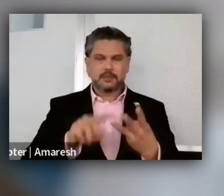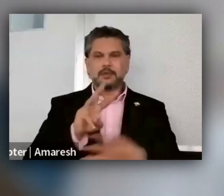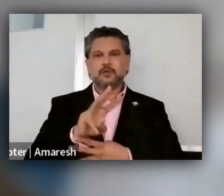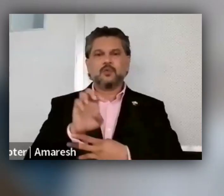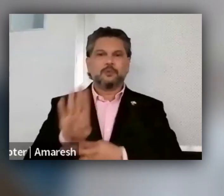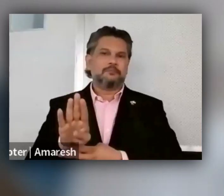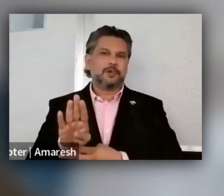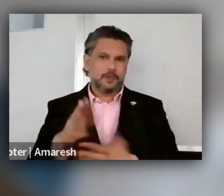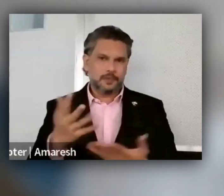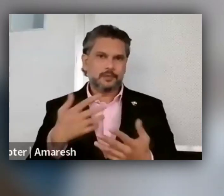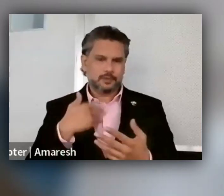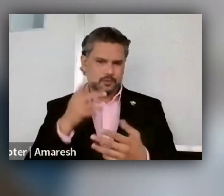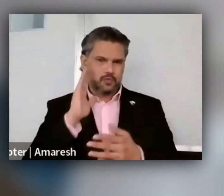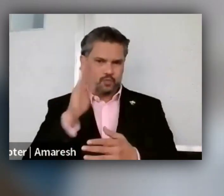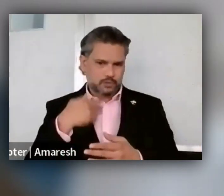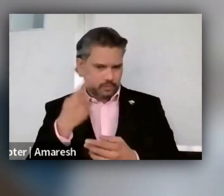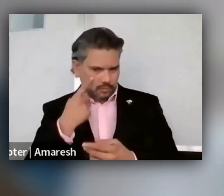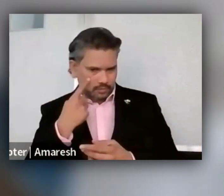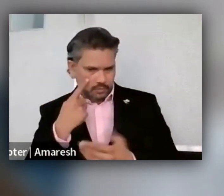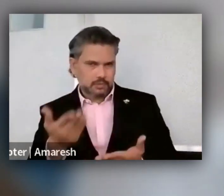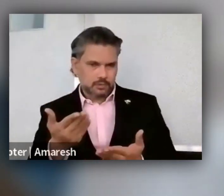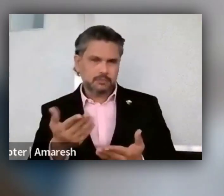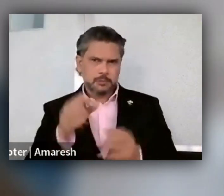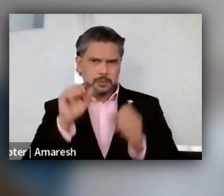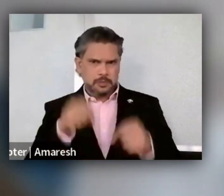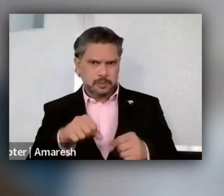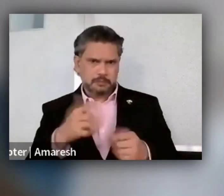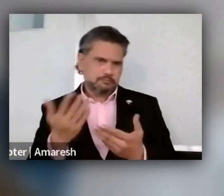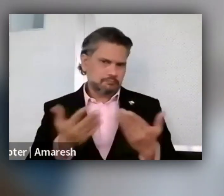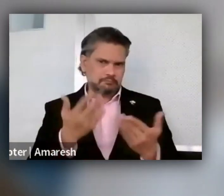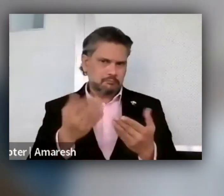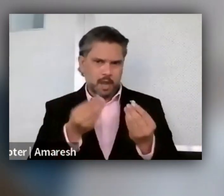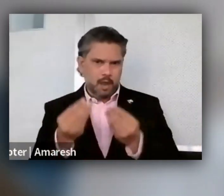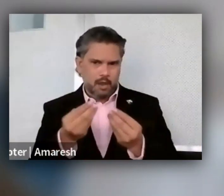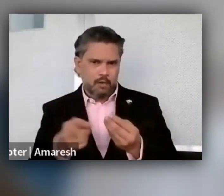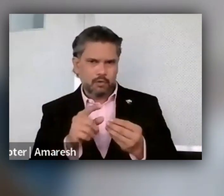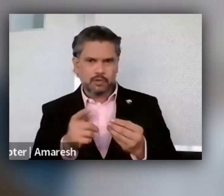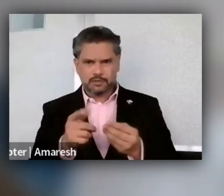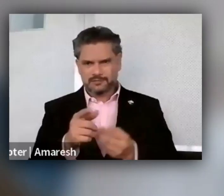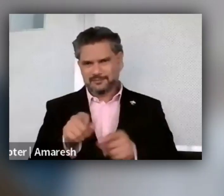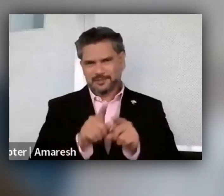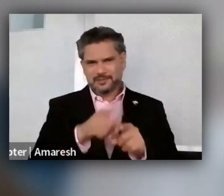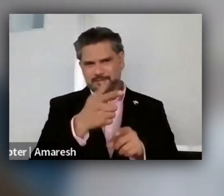So I will have a look at this and I suggest you to do the same to see if we can find some of the